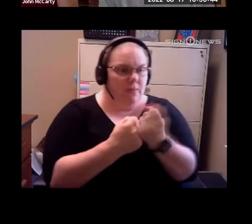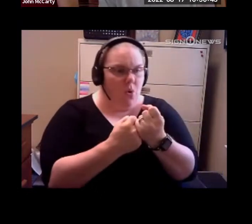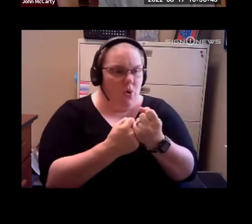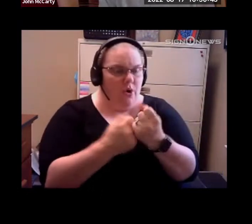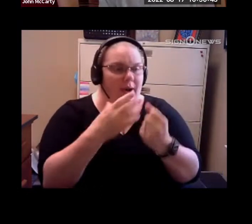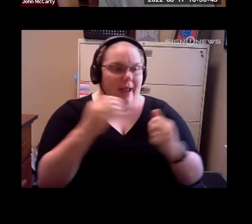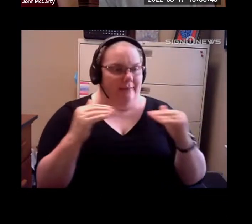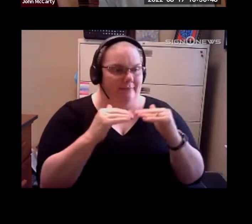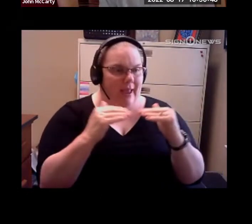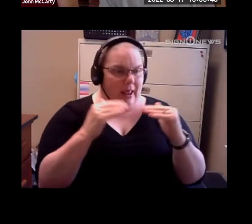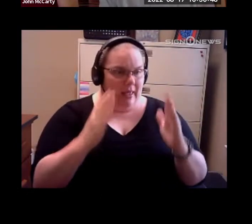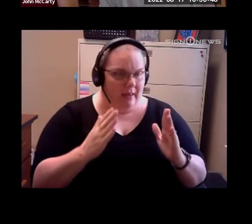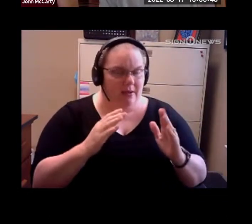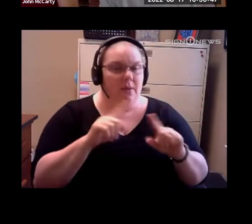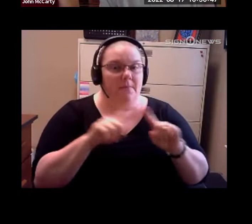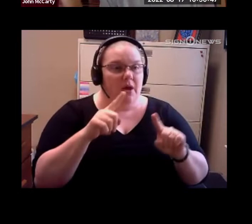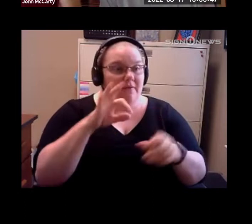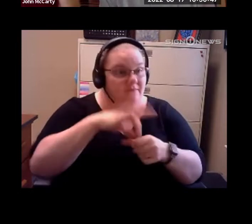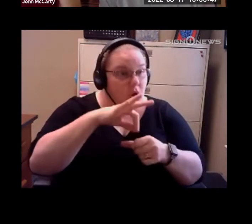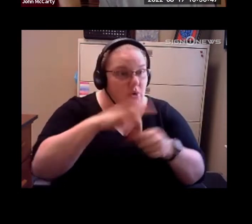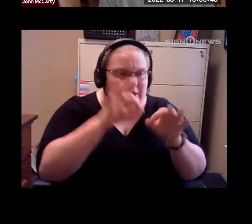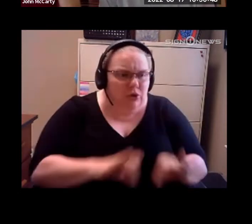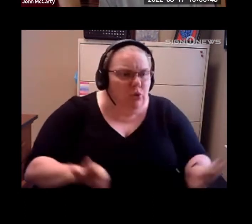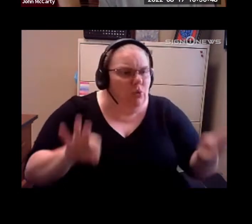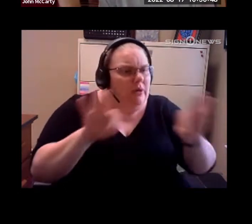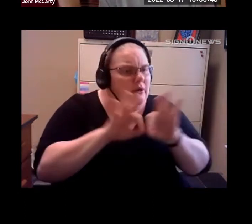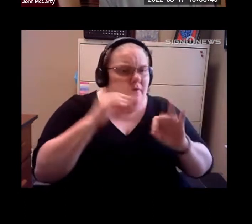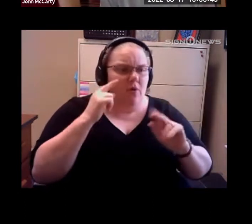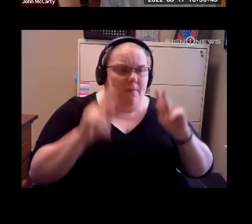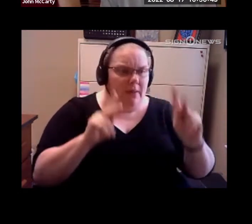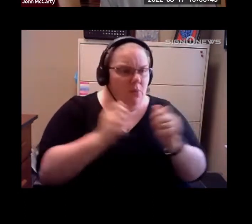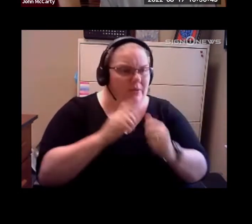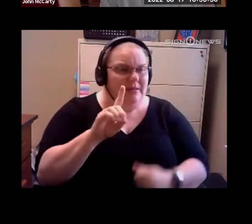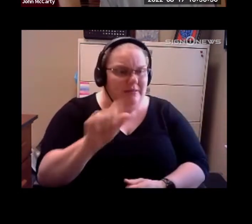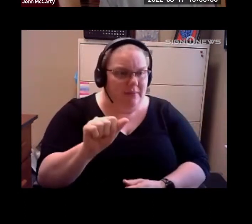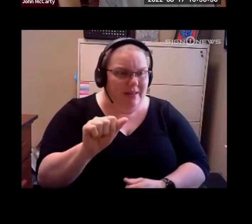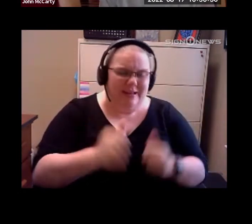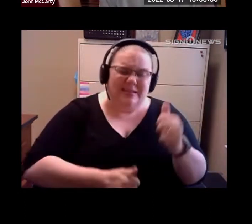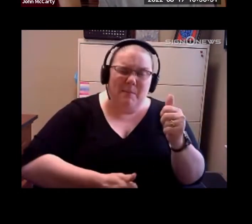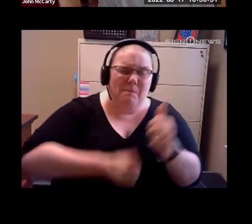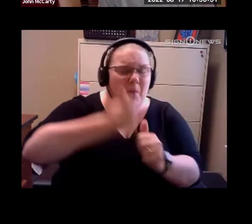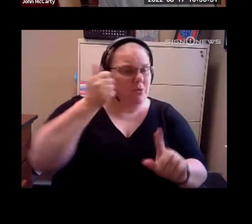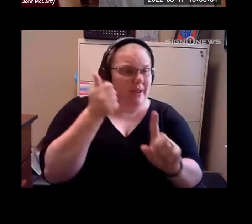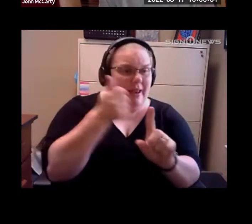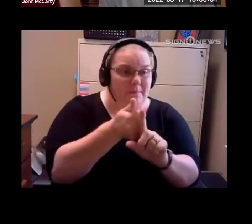voting is critical for people with disabilities because it is the most impactful way to influence